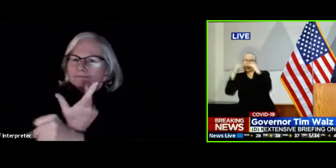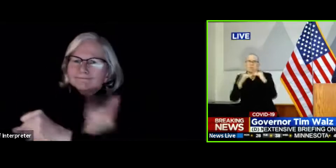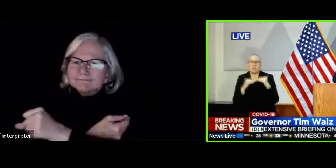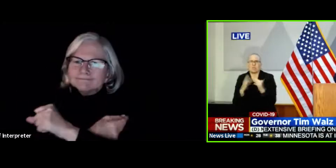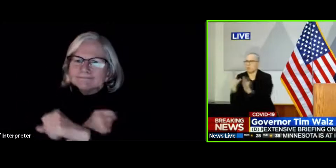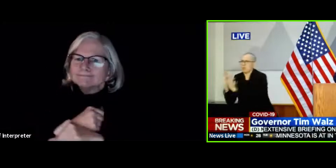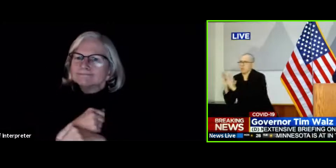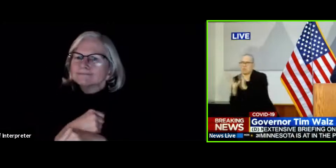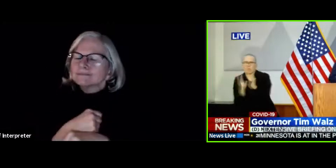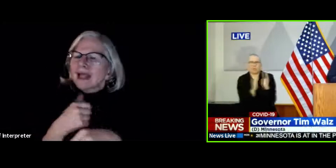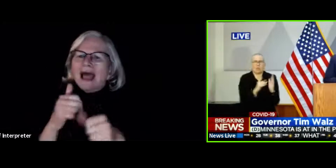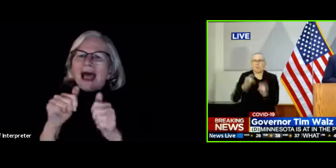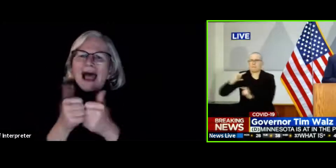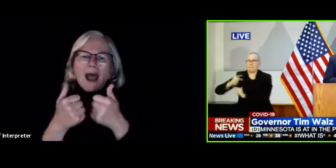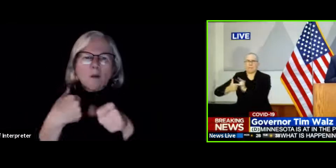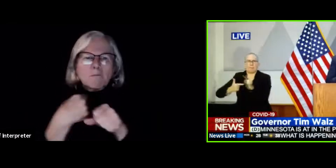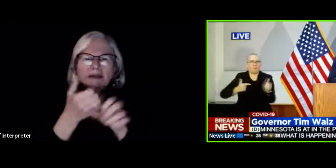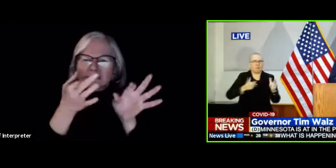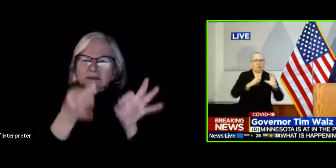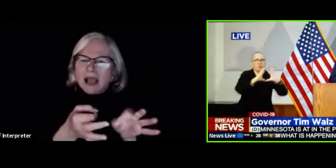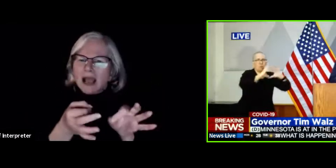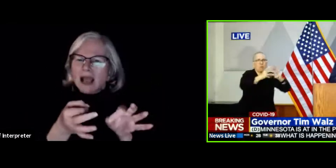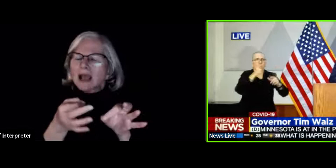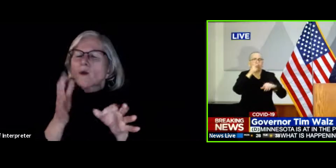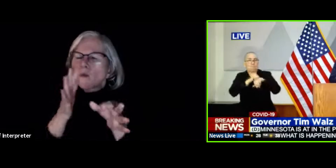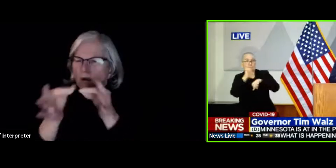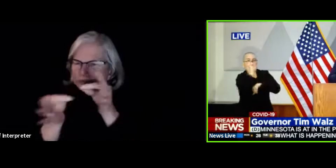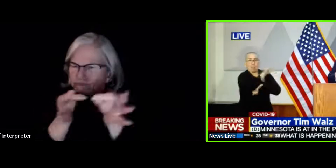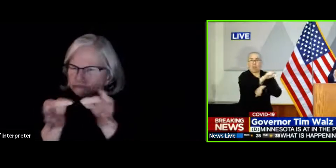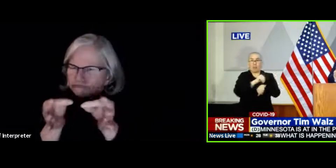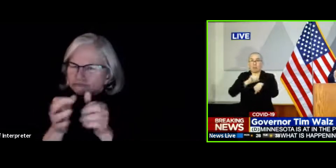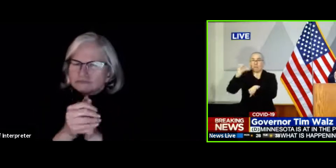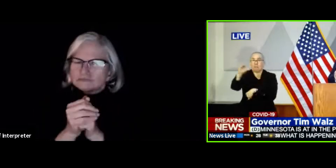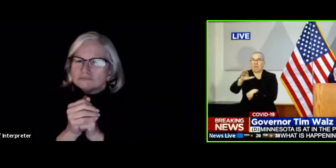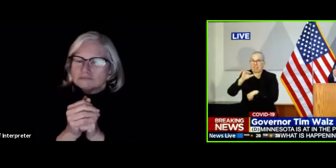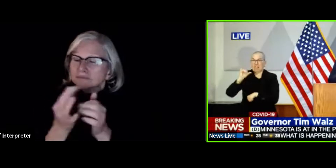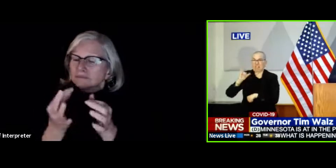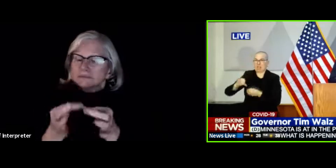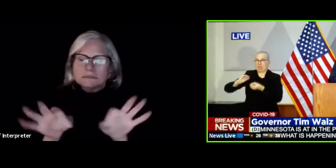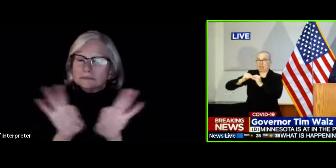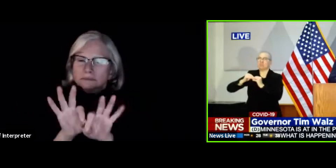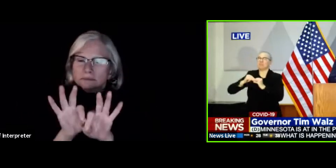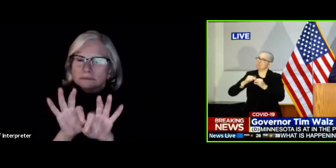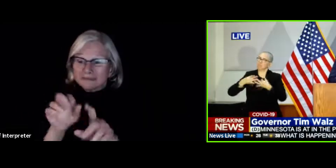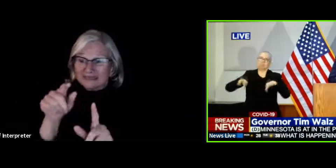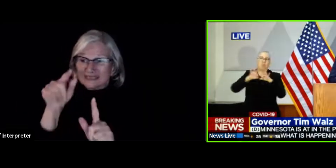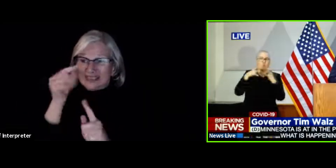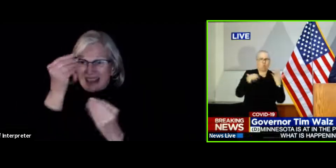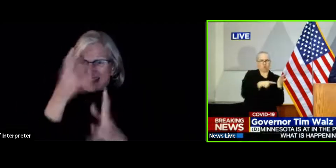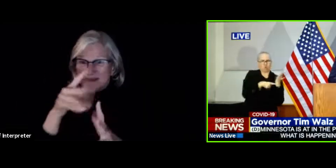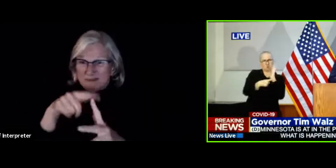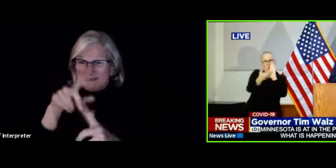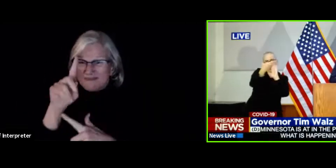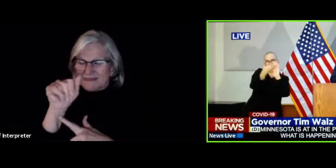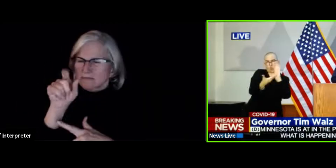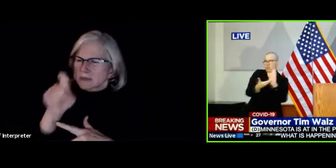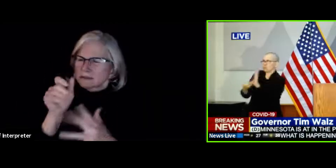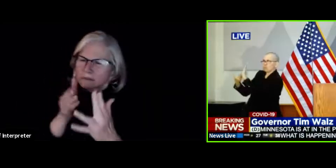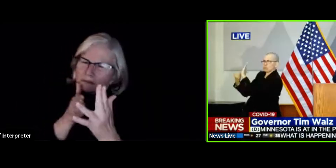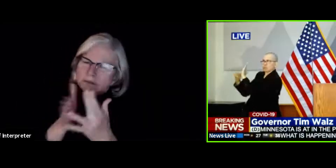BUT I THINK IT'S VERY IMPORTANT, THAT DATA NEEDS TO BE TRANSPARENT, CLEAR. I CANDIDLY WOULD TELL YOU DEEPLY CONCERNED